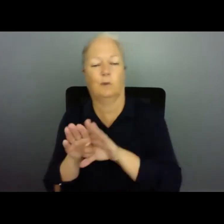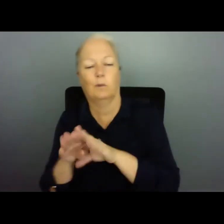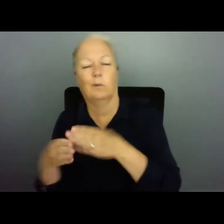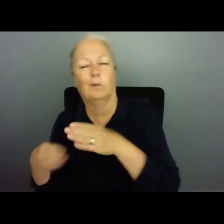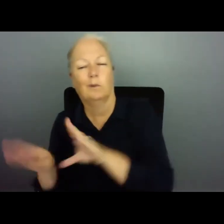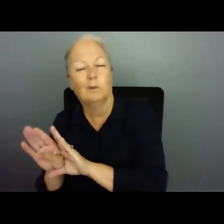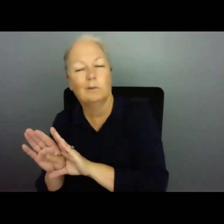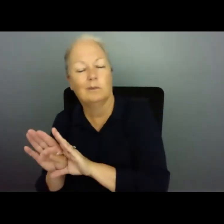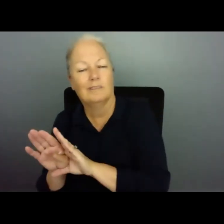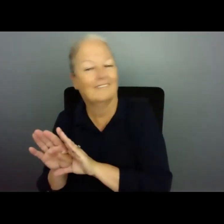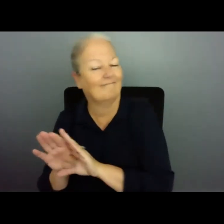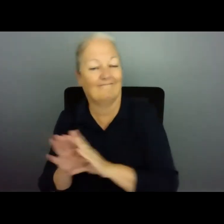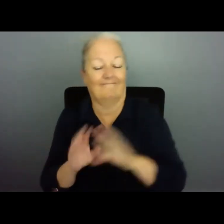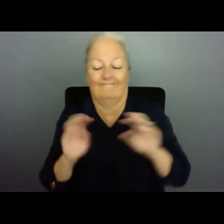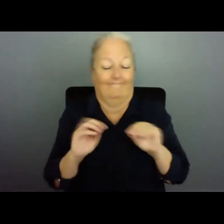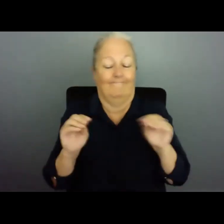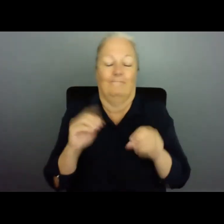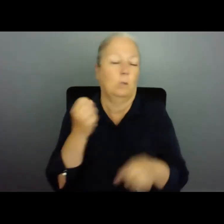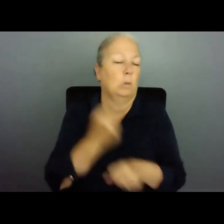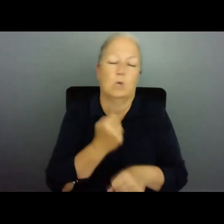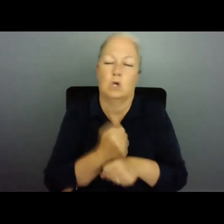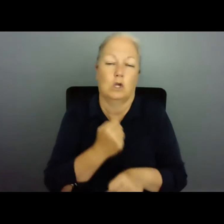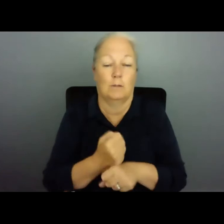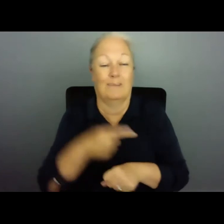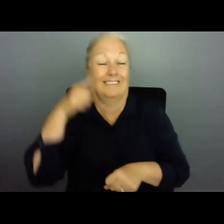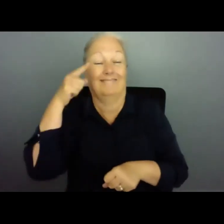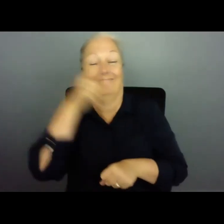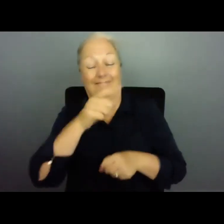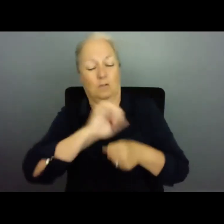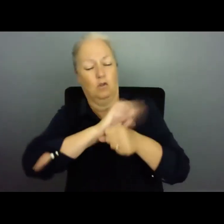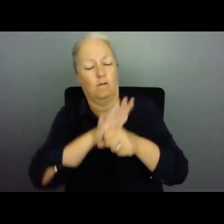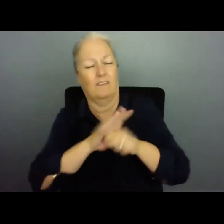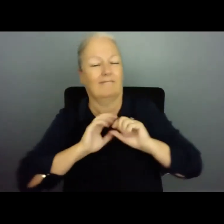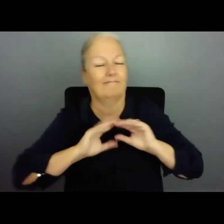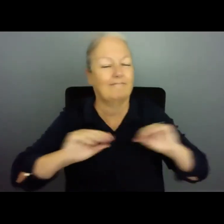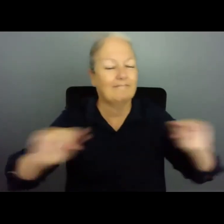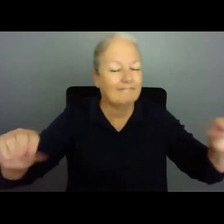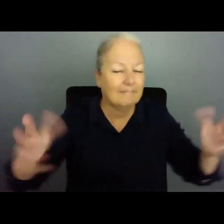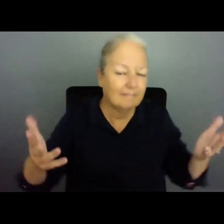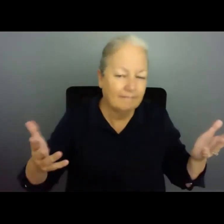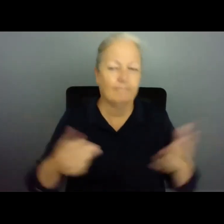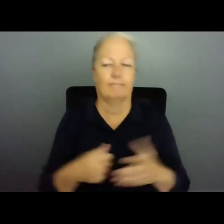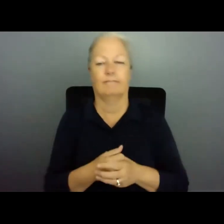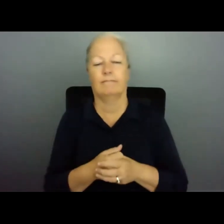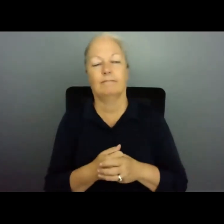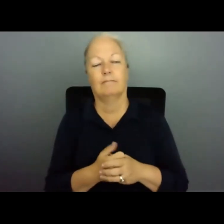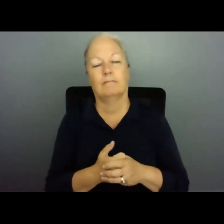for intellectual disabilities are simple without any support from others without